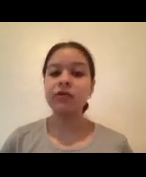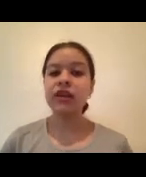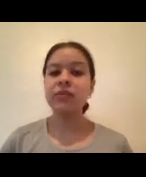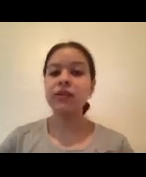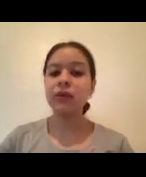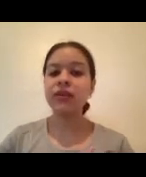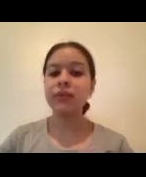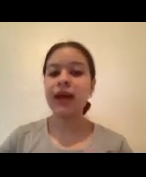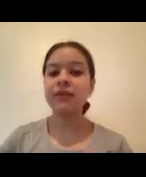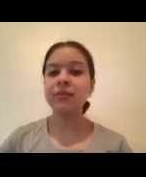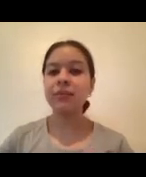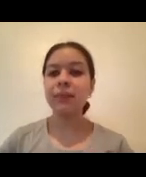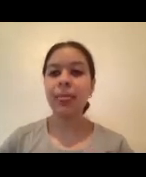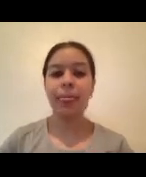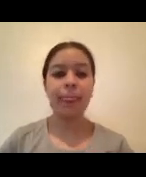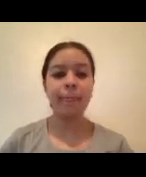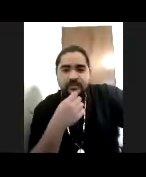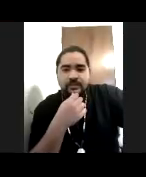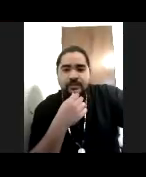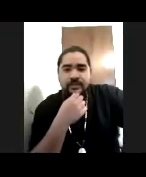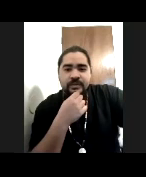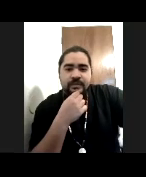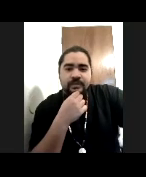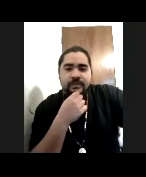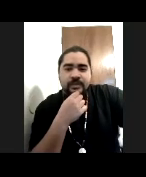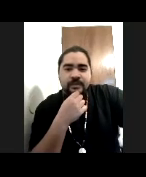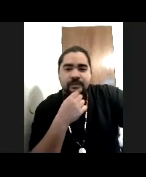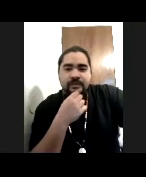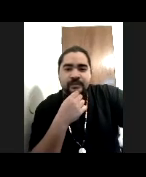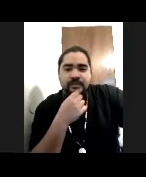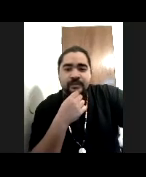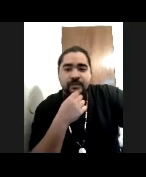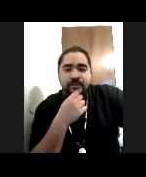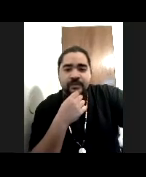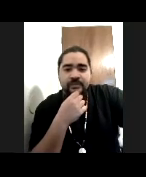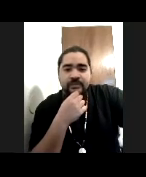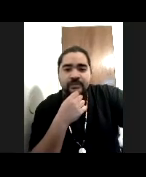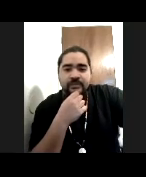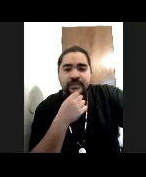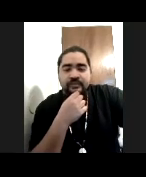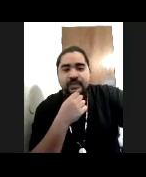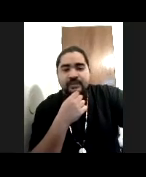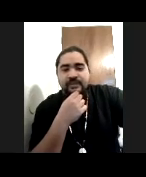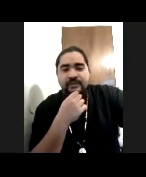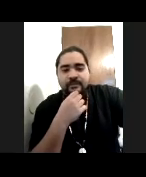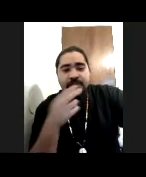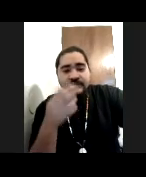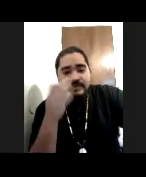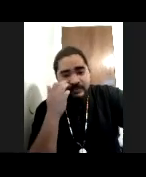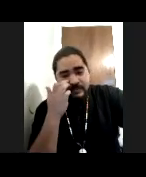change it. Yeah. So when when you bring up, like students have grown up being told that they should not be seen or heard